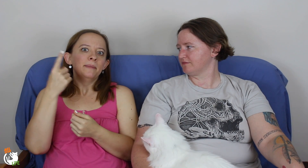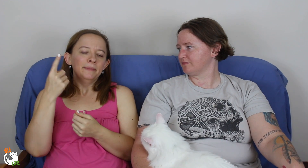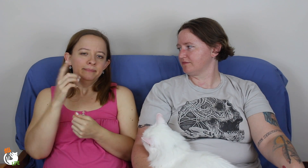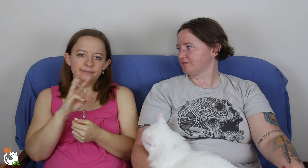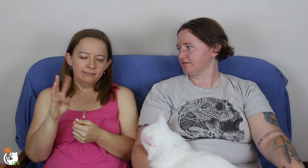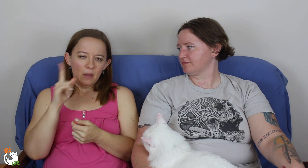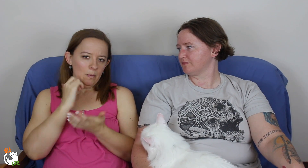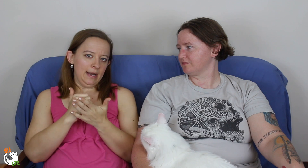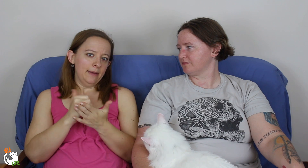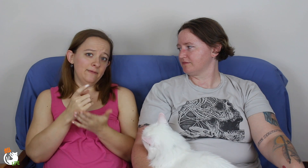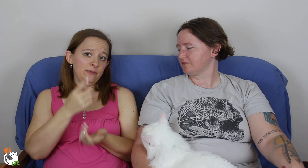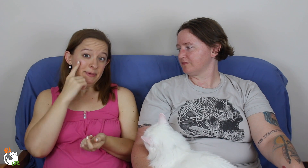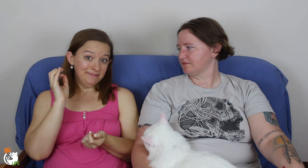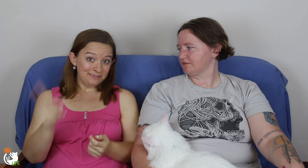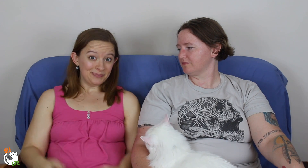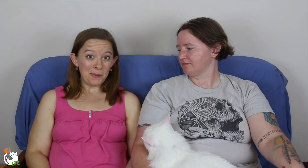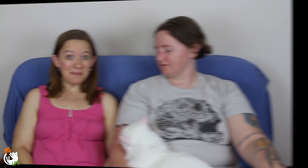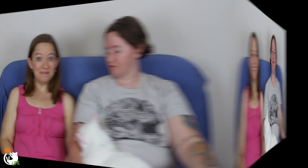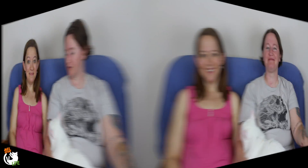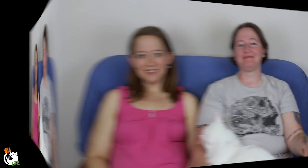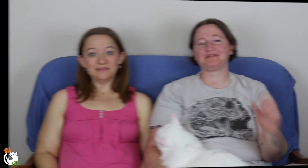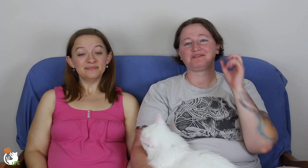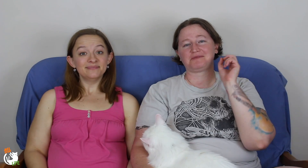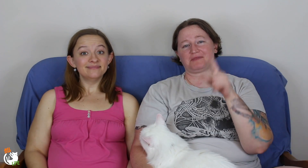or something like a website that would be helpful to you.